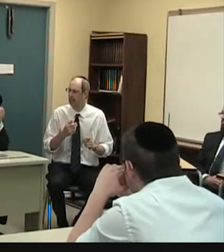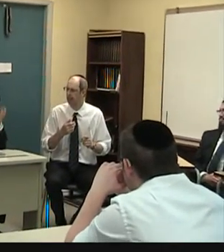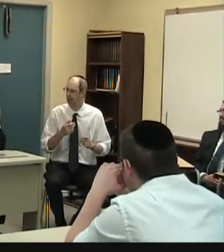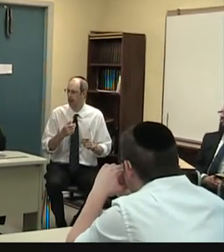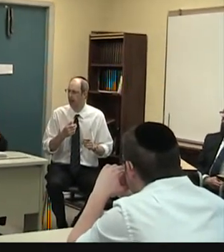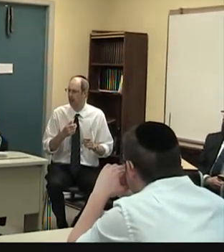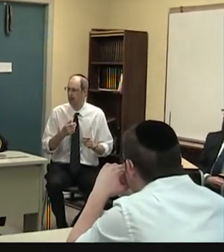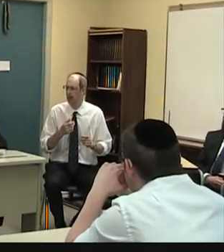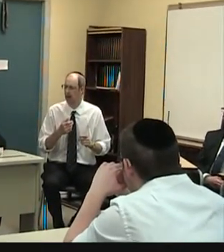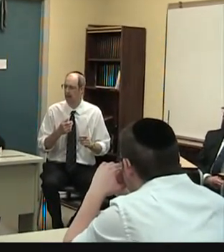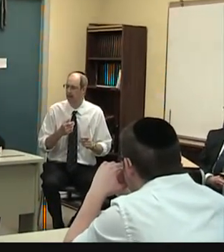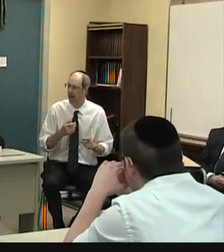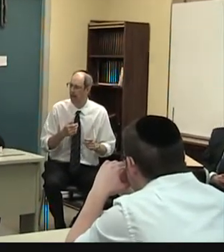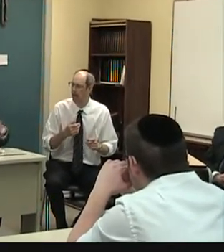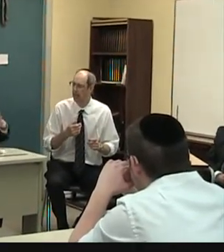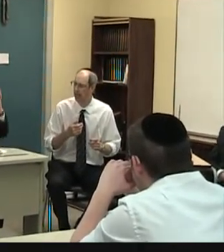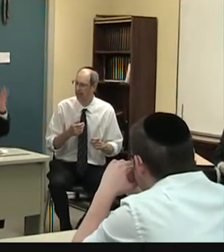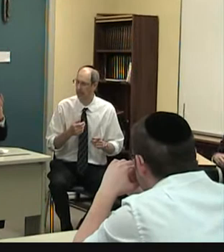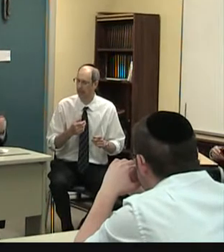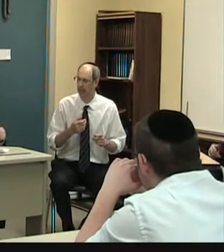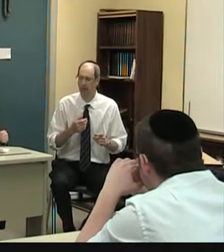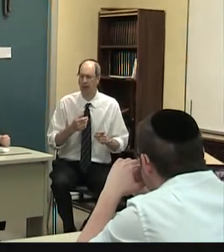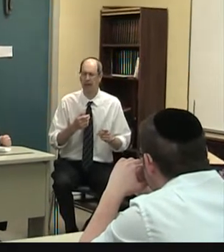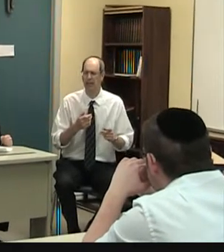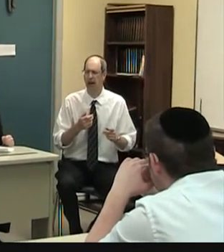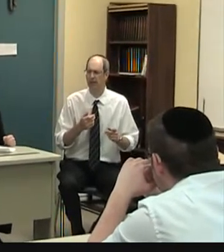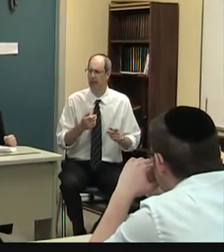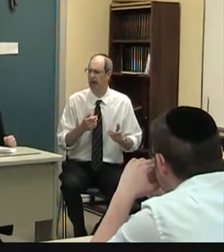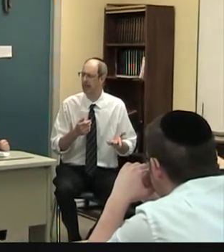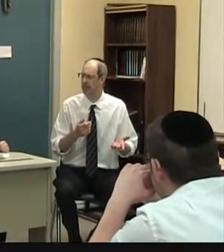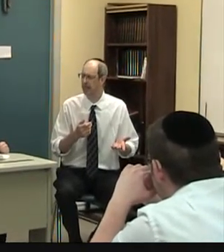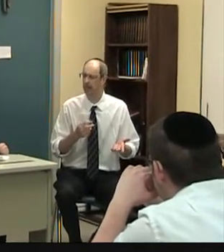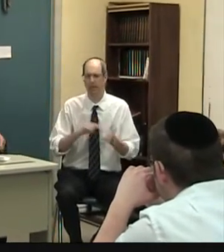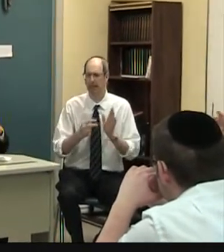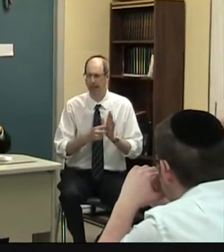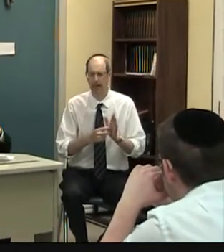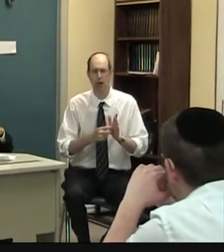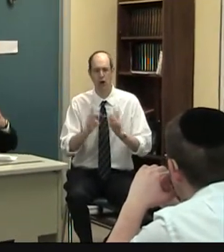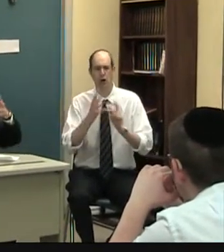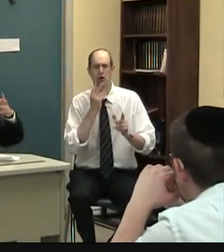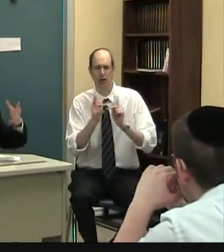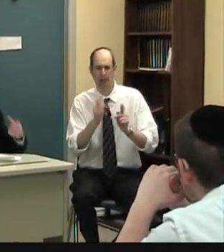cuff a lame hockey gigas what a scuffle a monkey gives me it means that claudius troll stood them under now